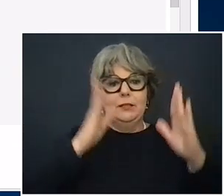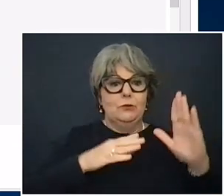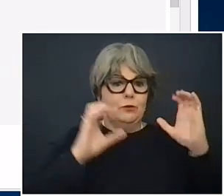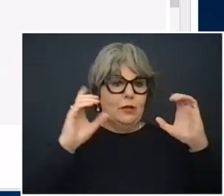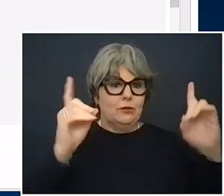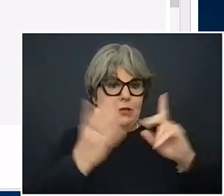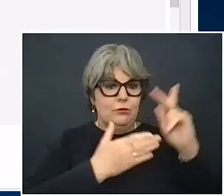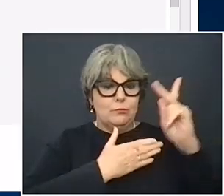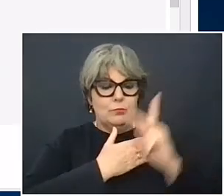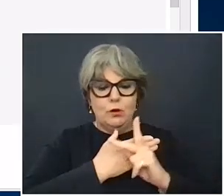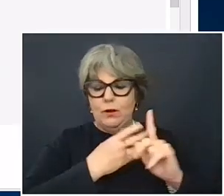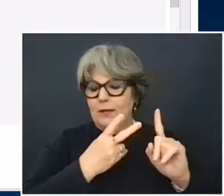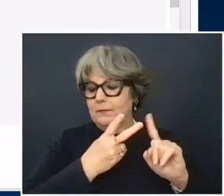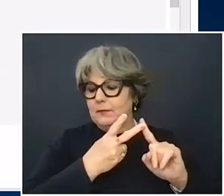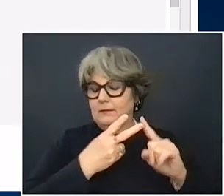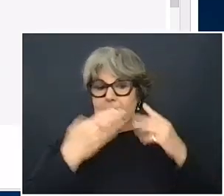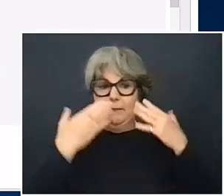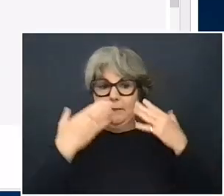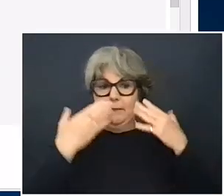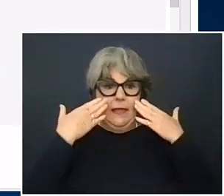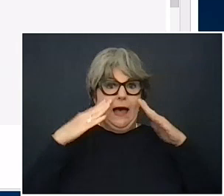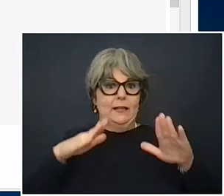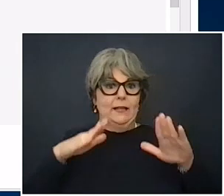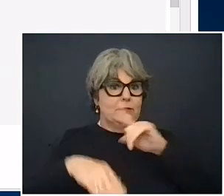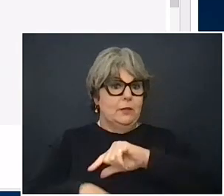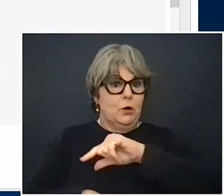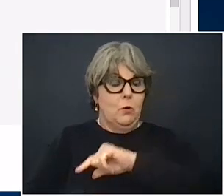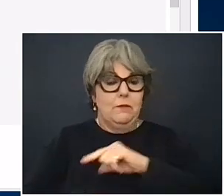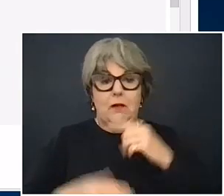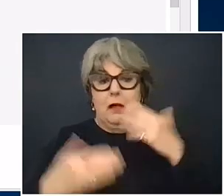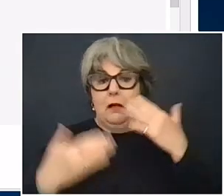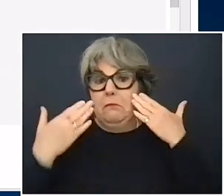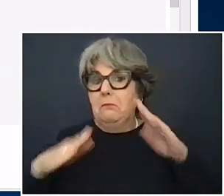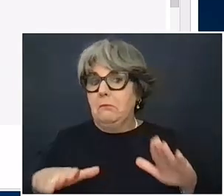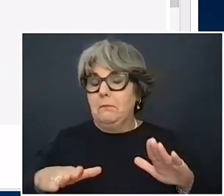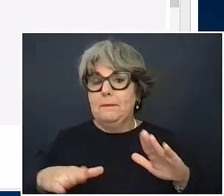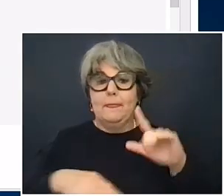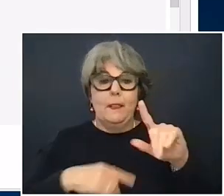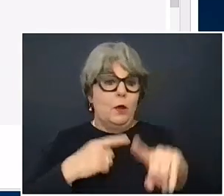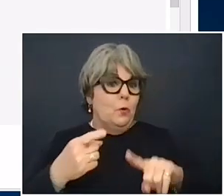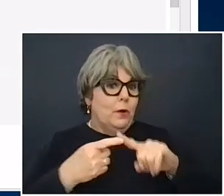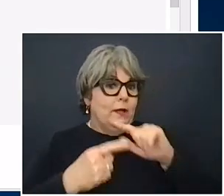I don't know whether they will qualify, and I wouldn't know when they might qualify for Title IV.